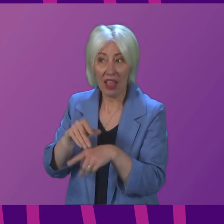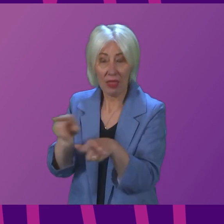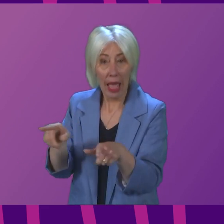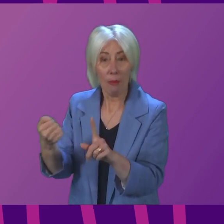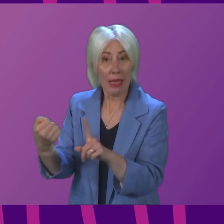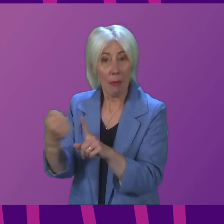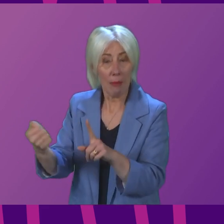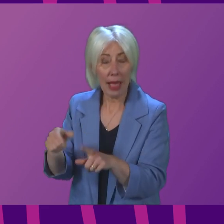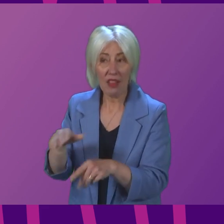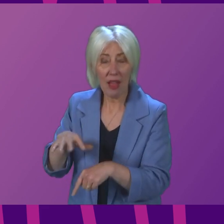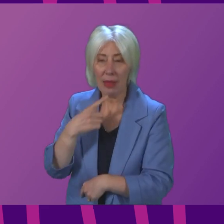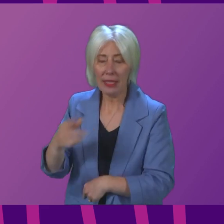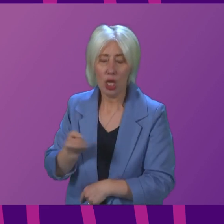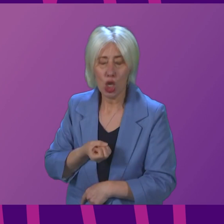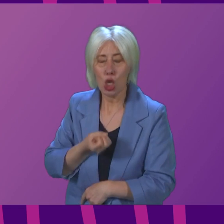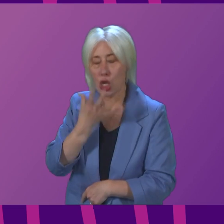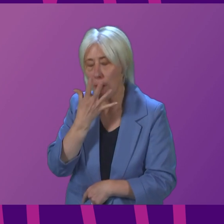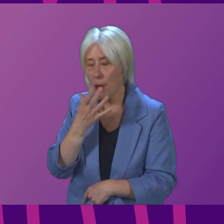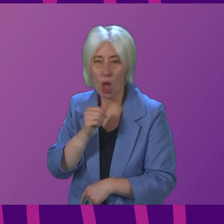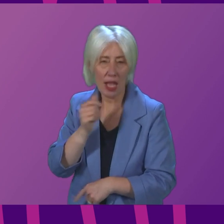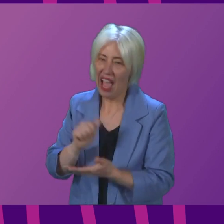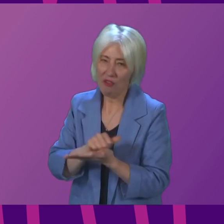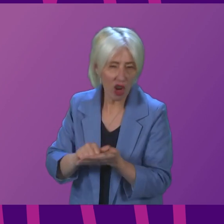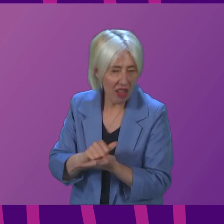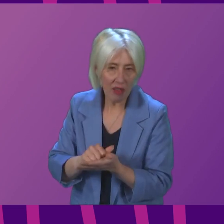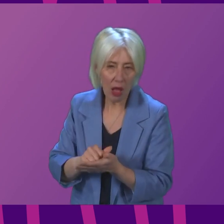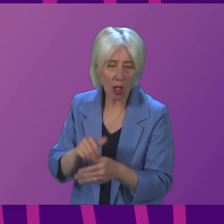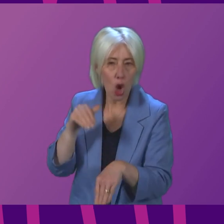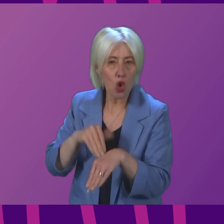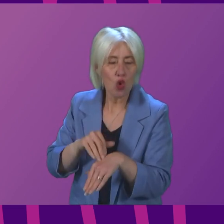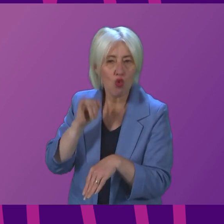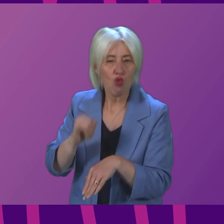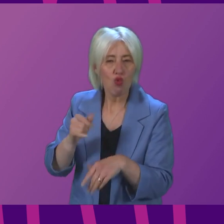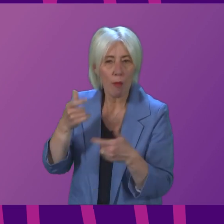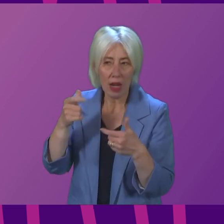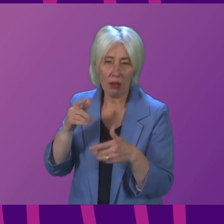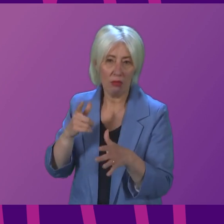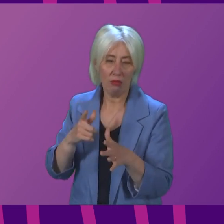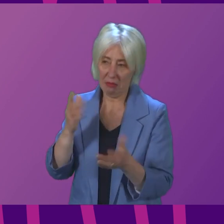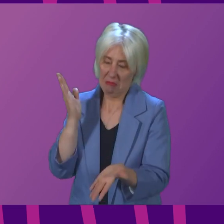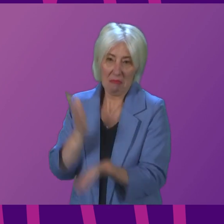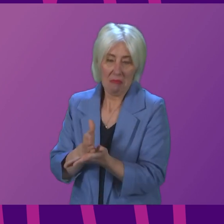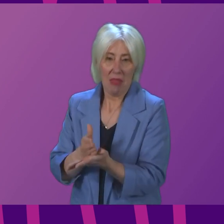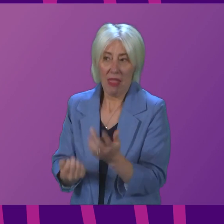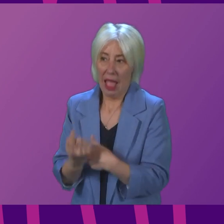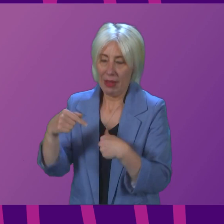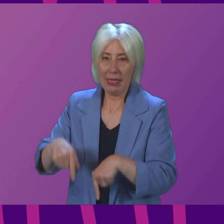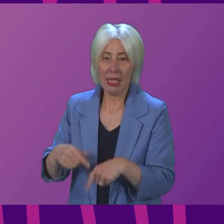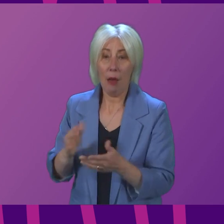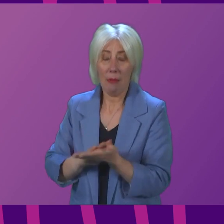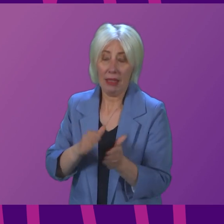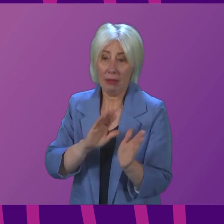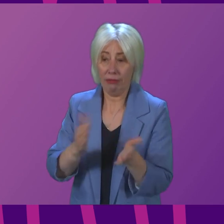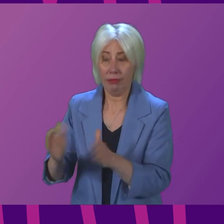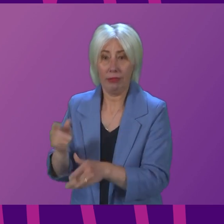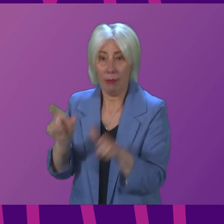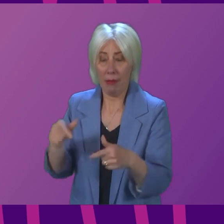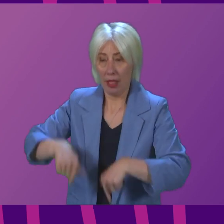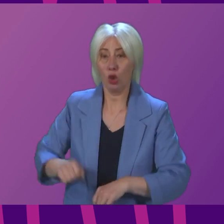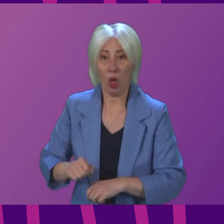this was a shameful, unforgivable, criminal act that cost lives in Scotland?